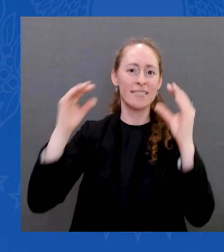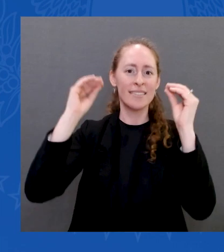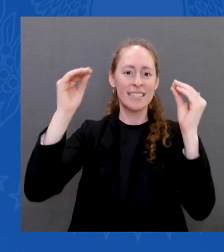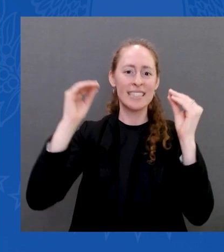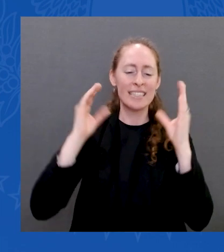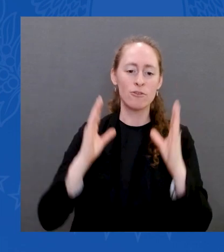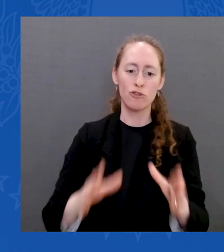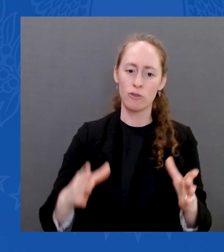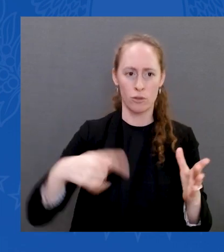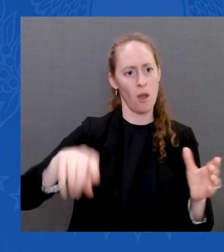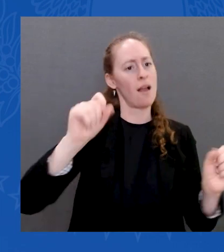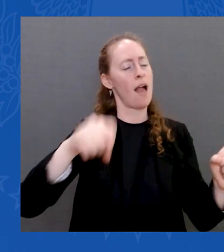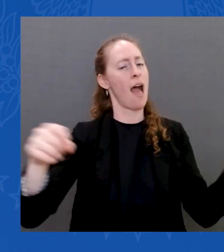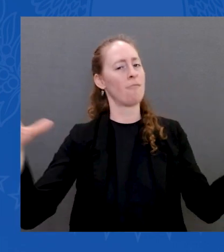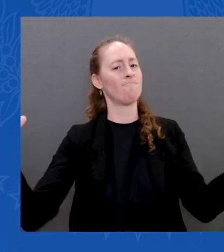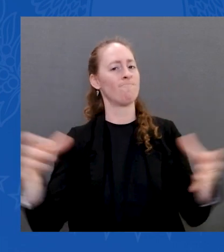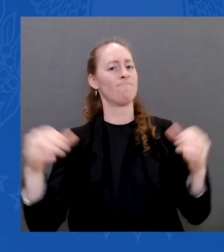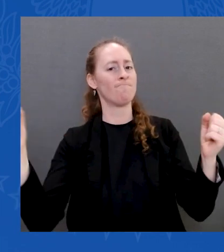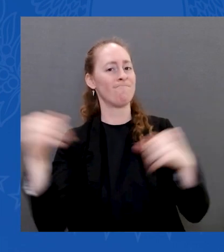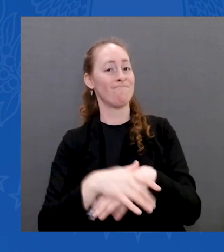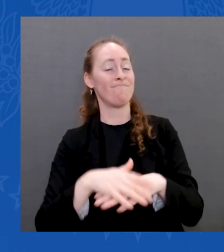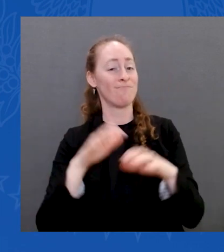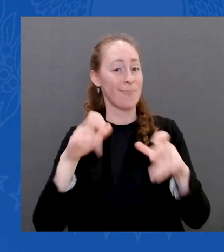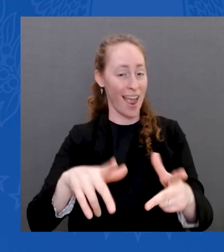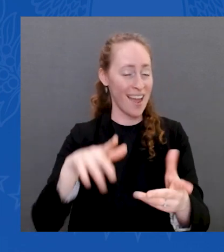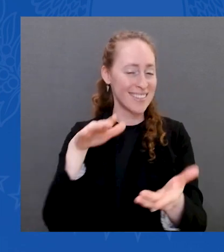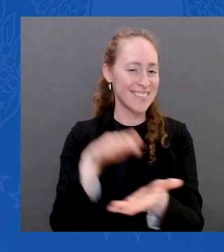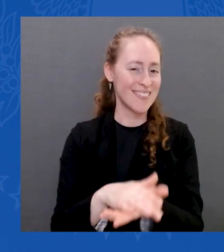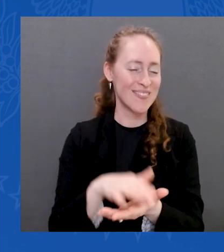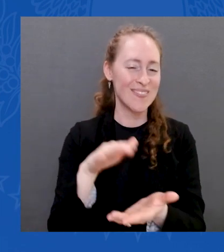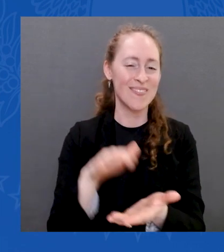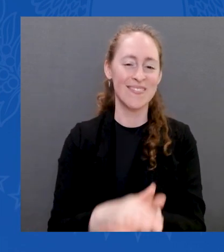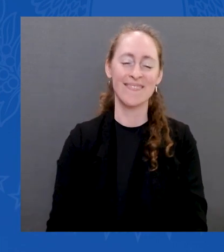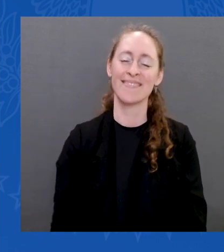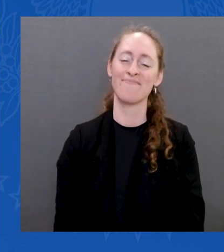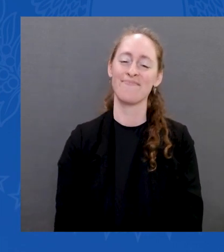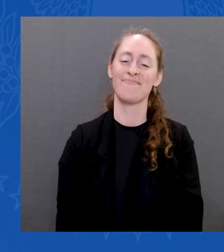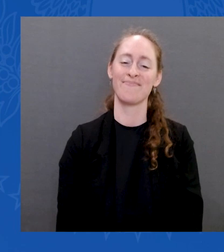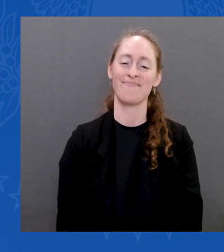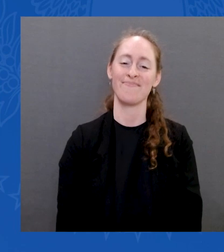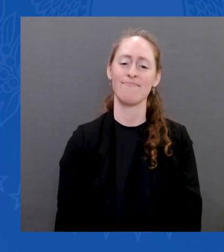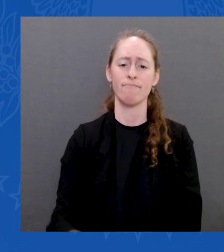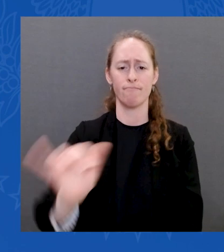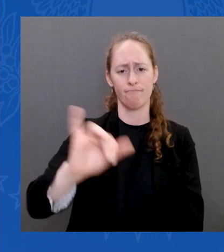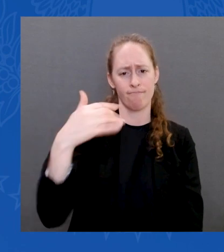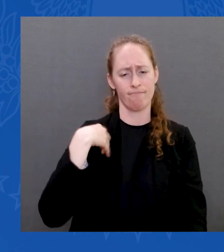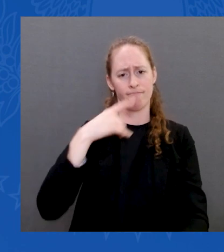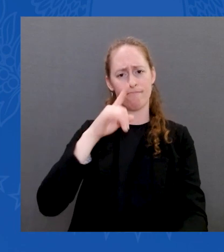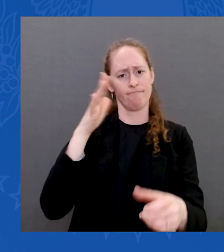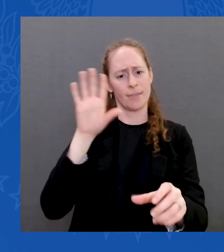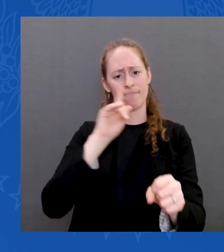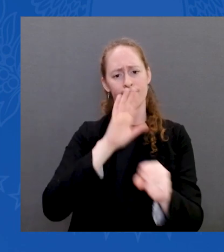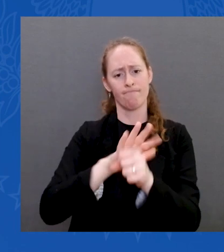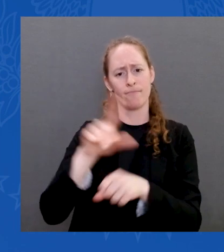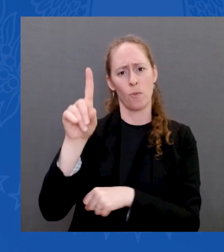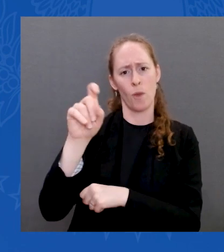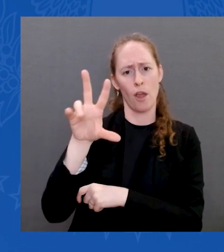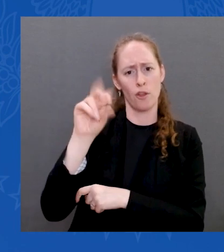We made a historic commitment to our schools -- $130 billion in the Rescue Plan -- $130 billion.